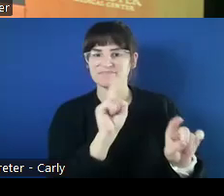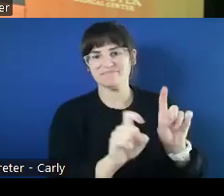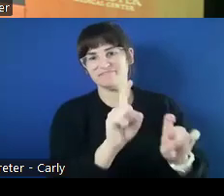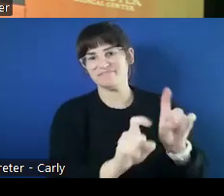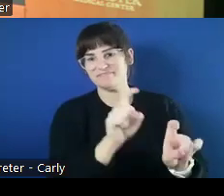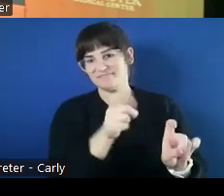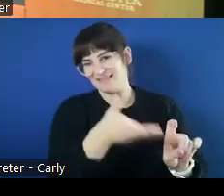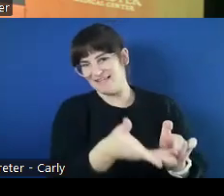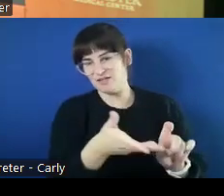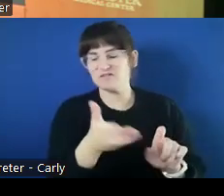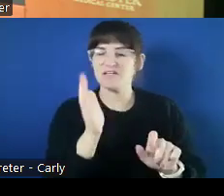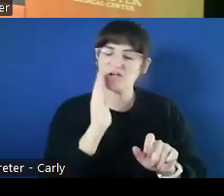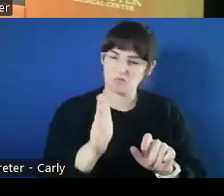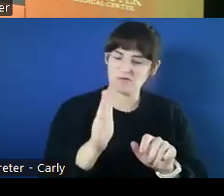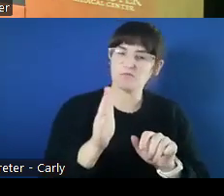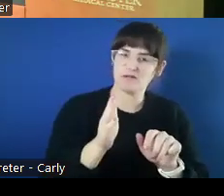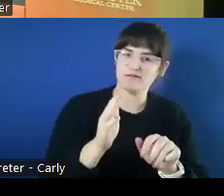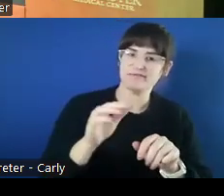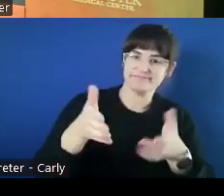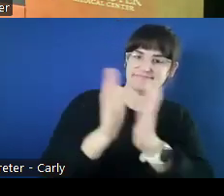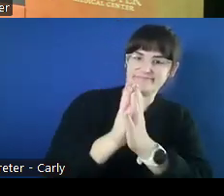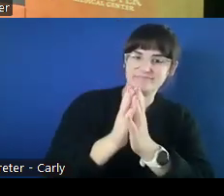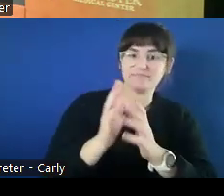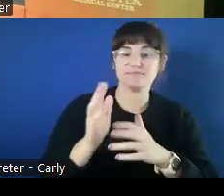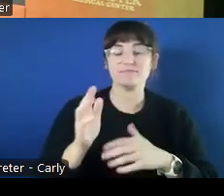QA box and we will get to them at the end of the talk and lastly please remember to